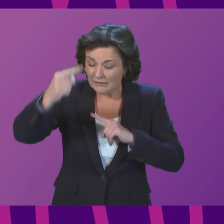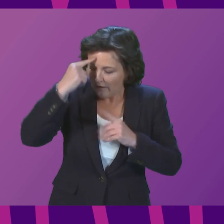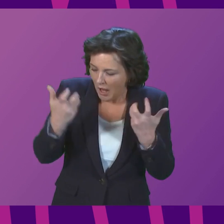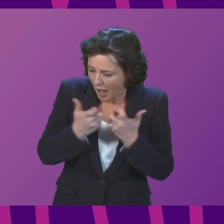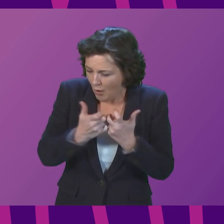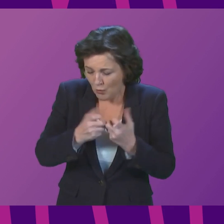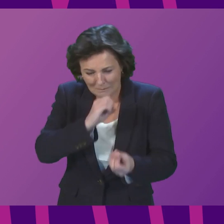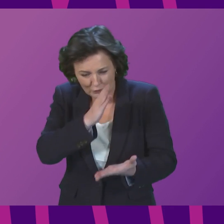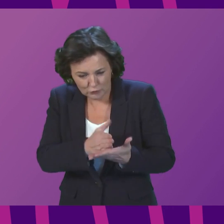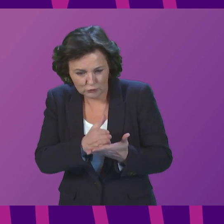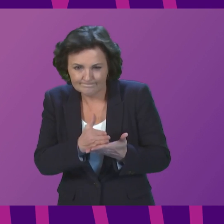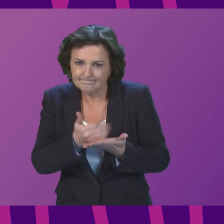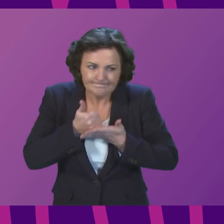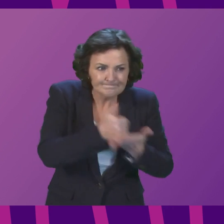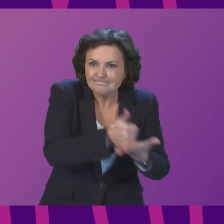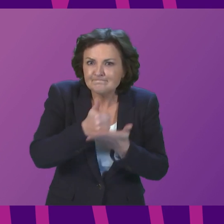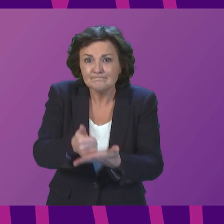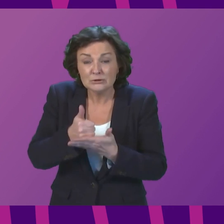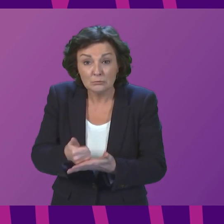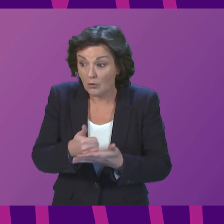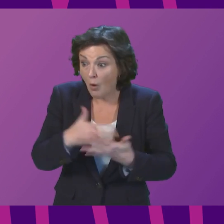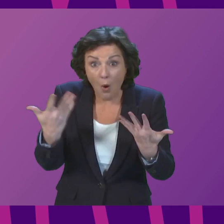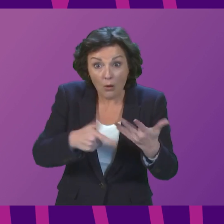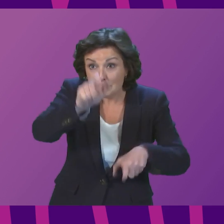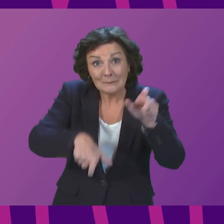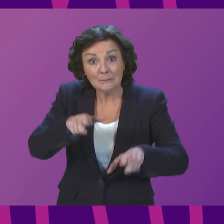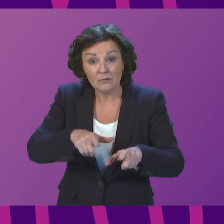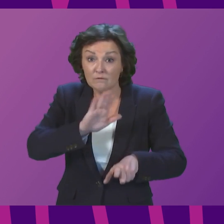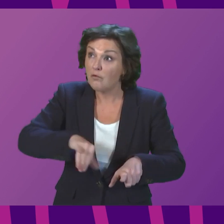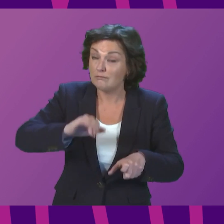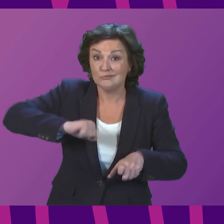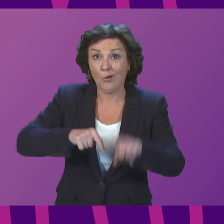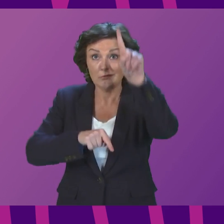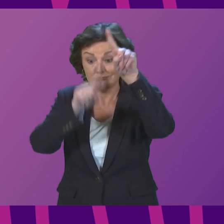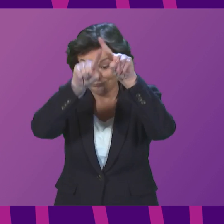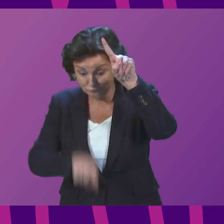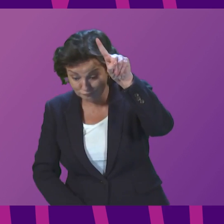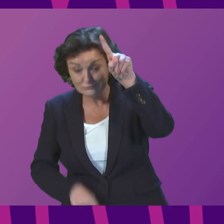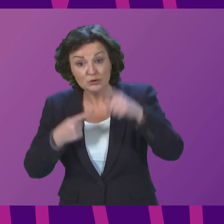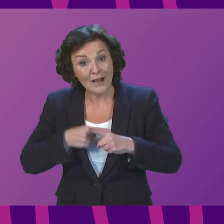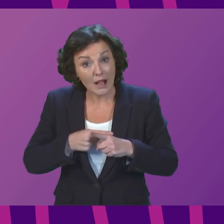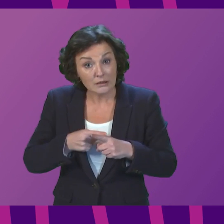the length and breadth of the UK with as much help as possible does not fall only on people,